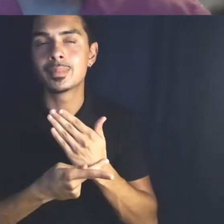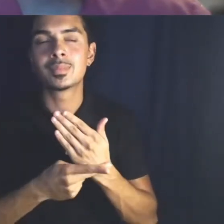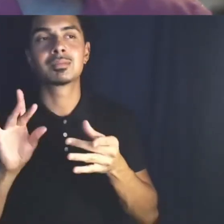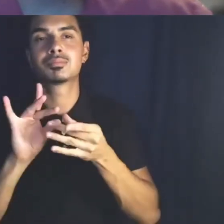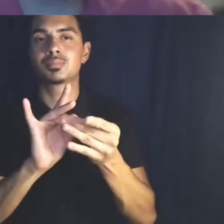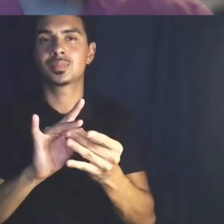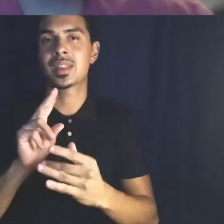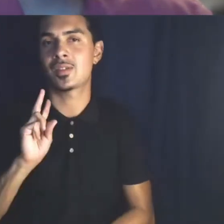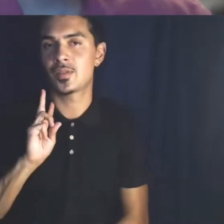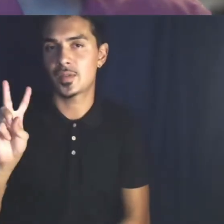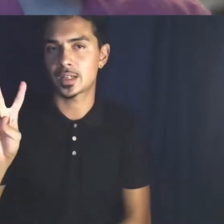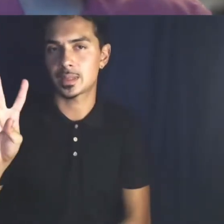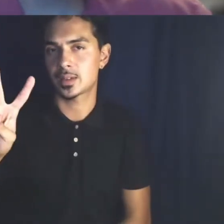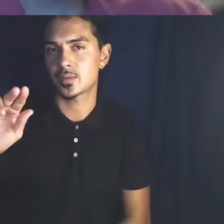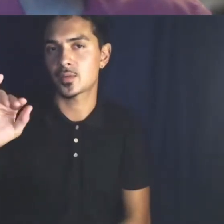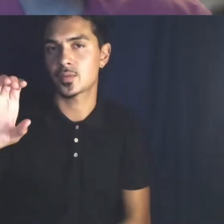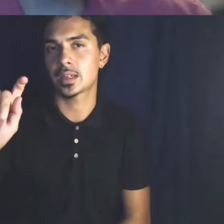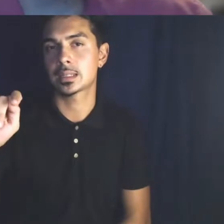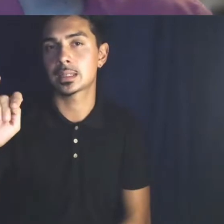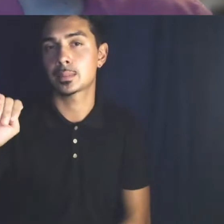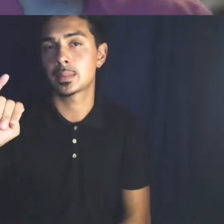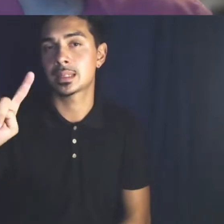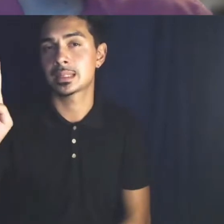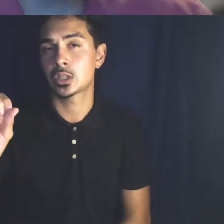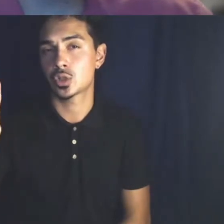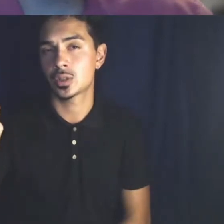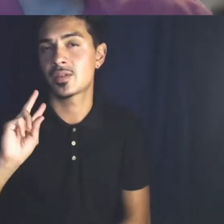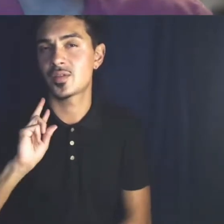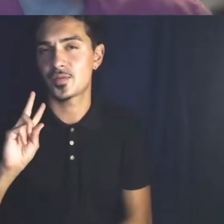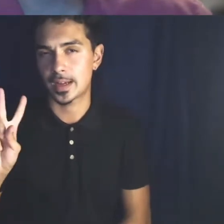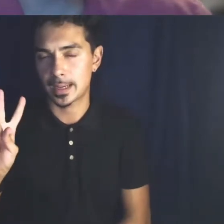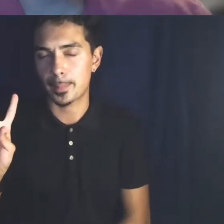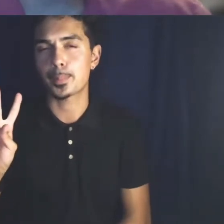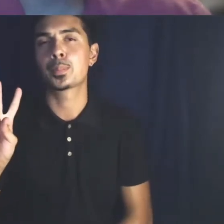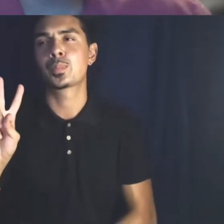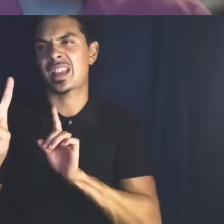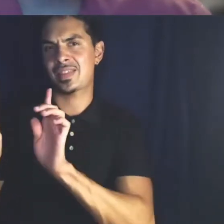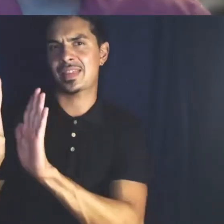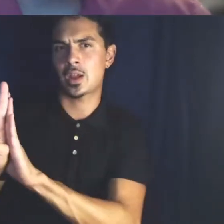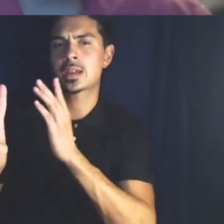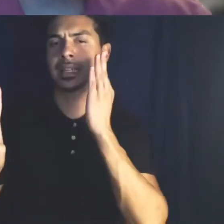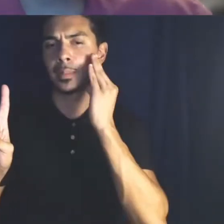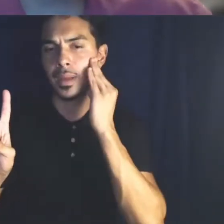and trans survivors, and in some ways, it's really directly about trans survivors. We'll see where we go tonight.